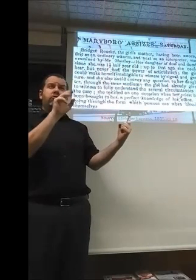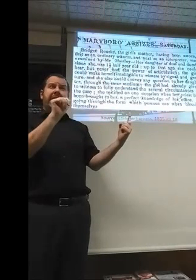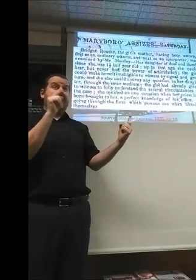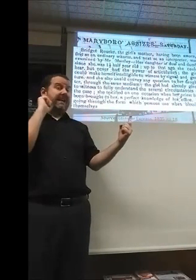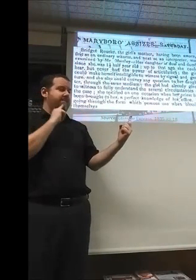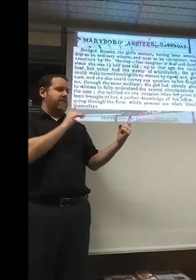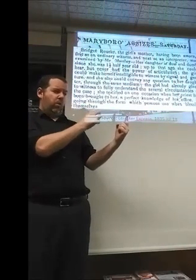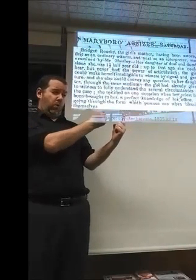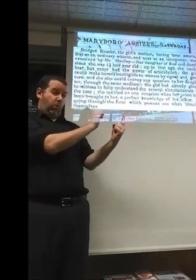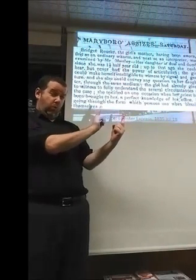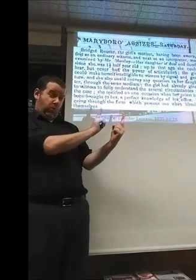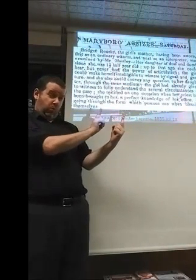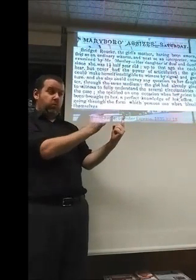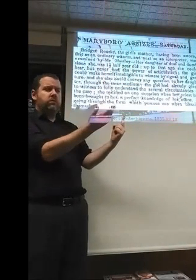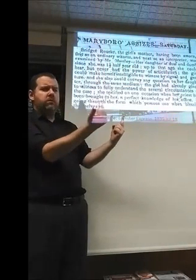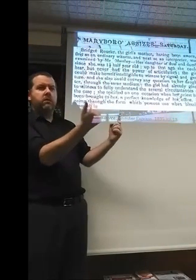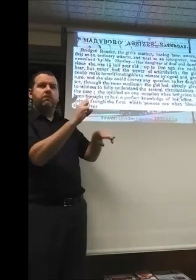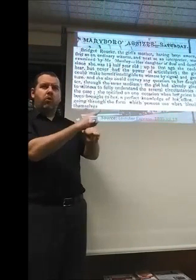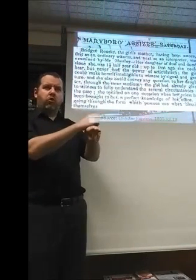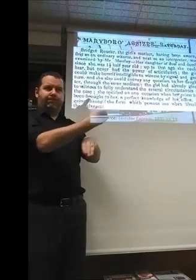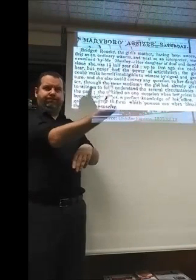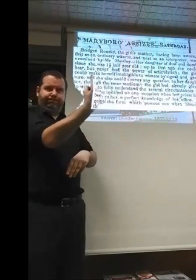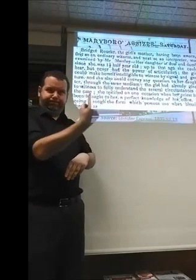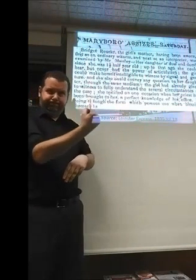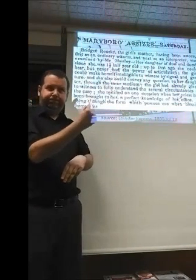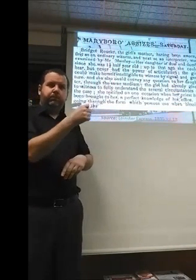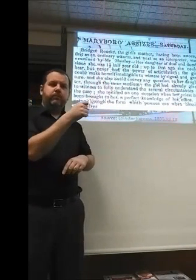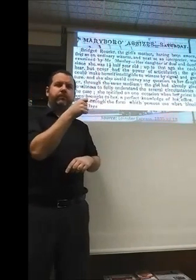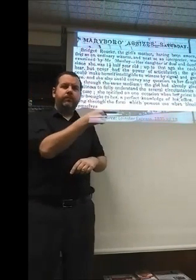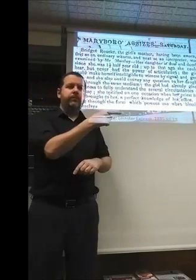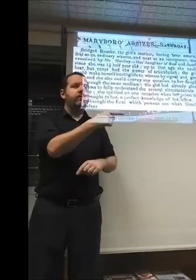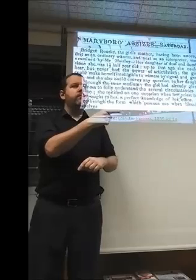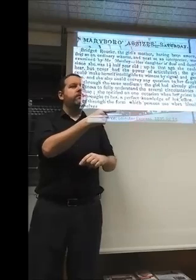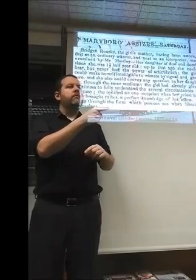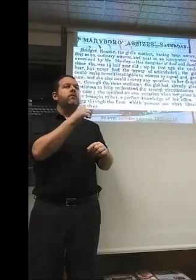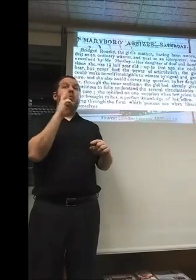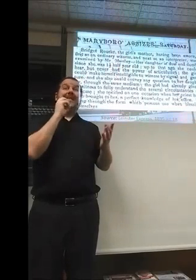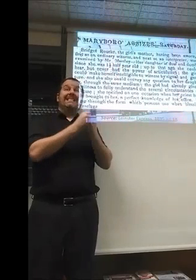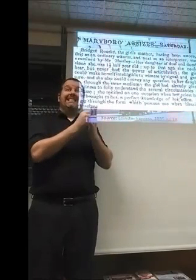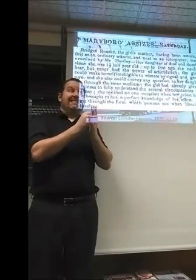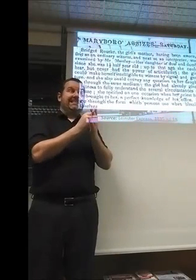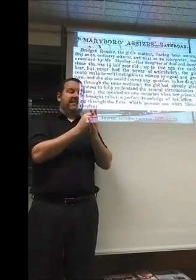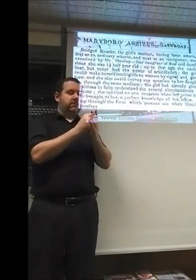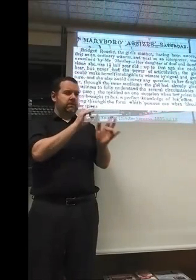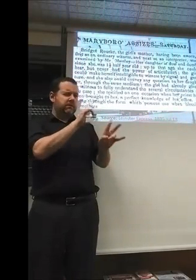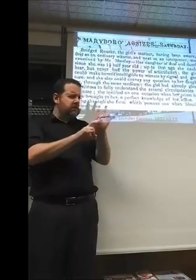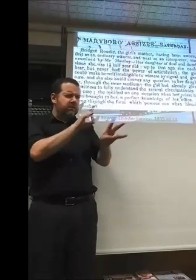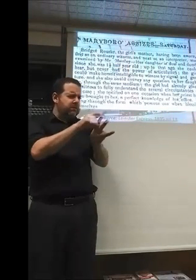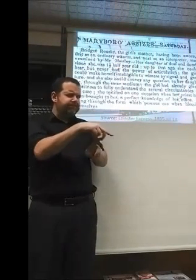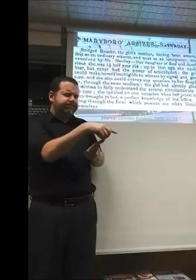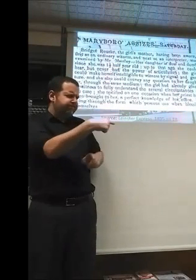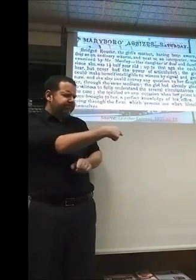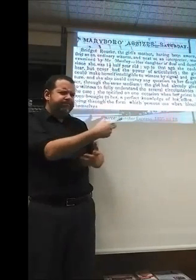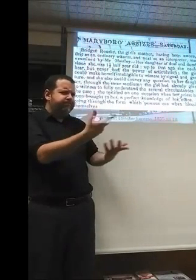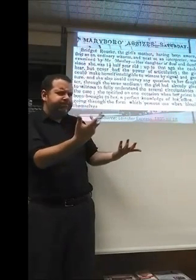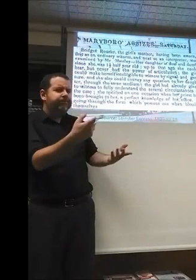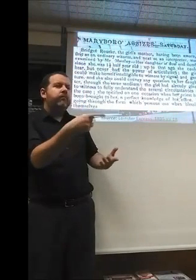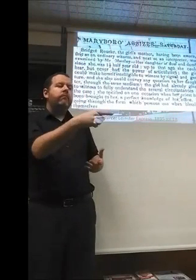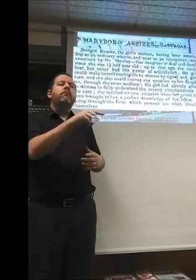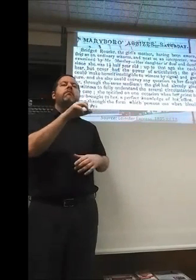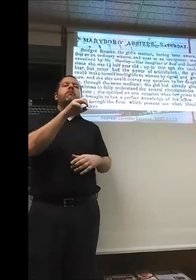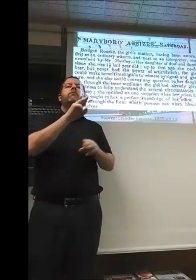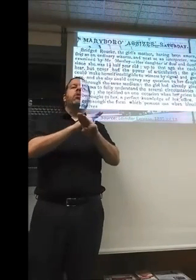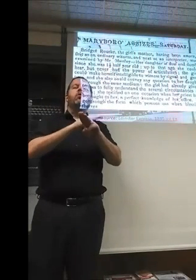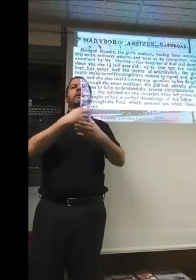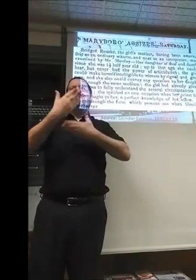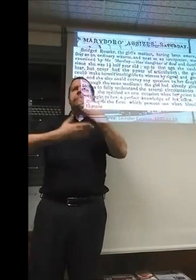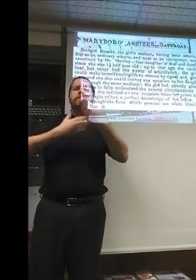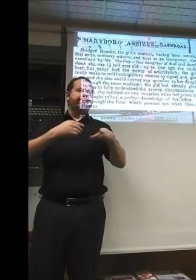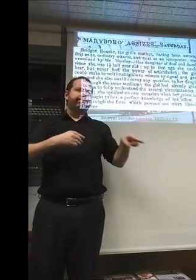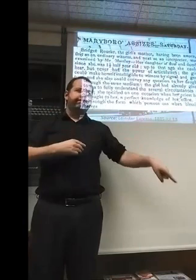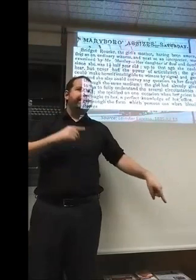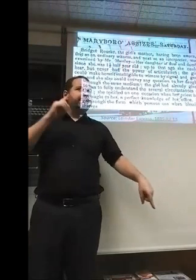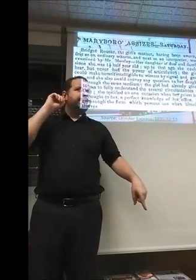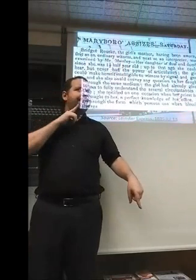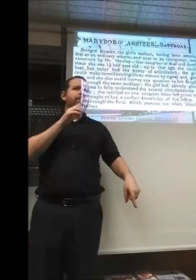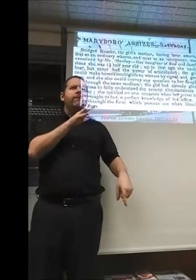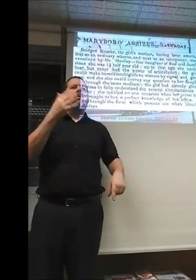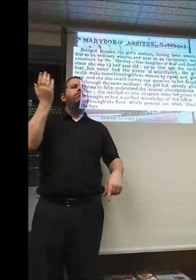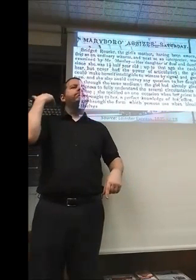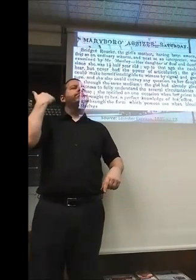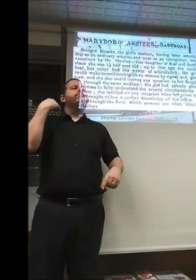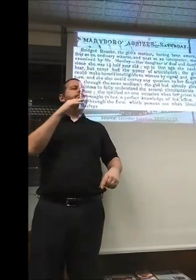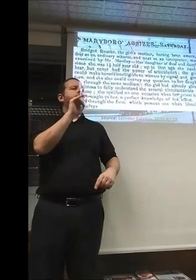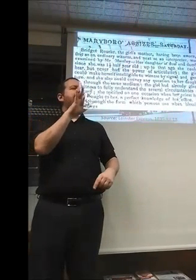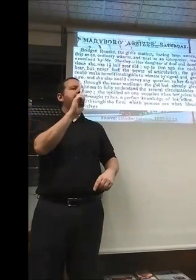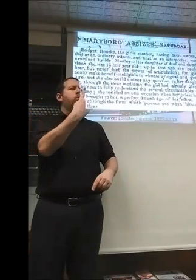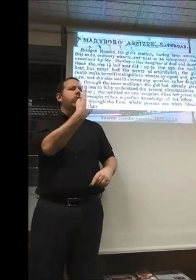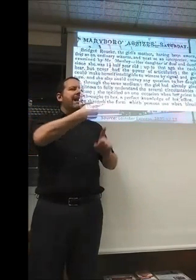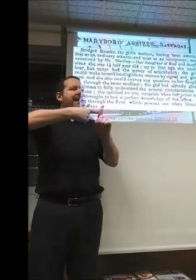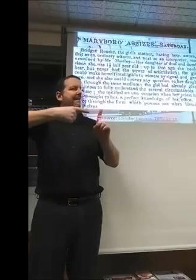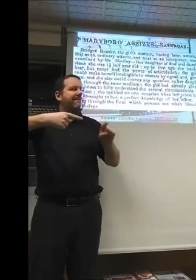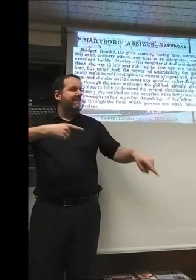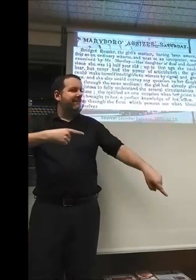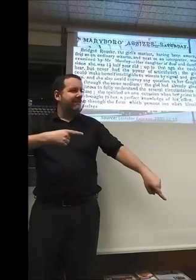move onto Longford, and Longford this story is much worse a terrible story.